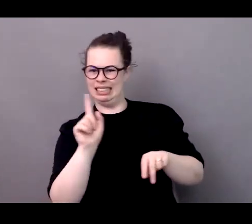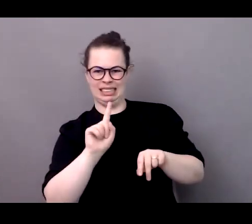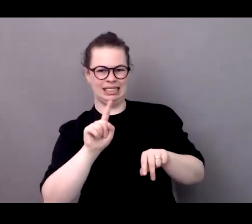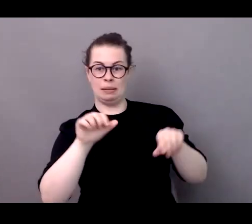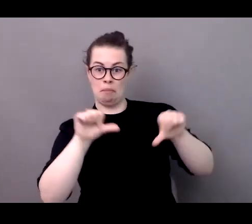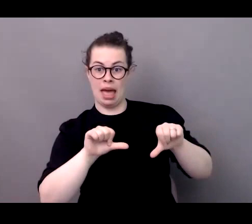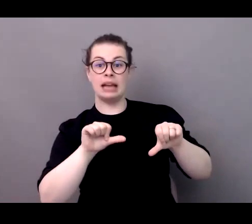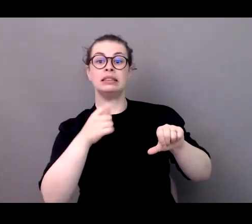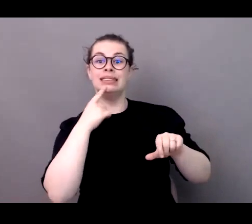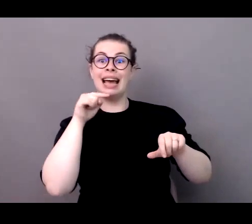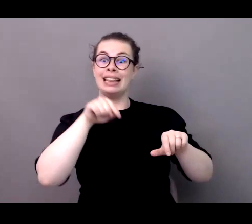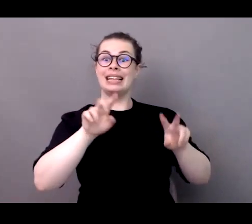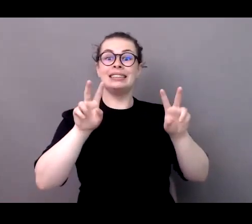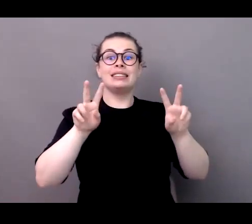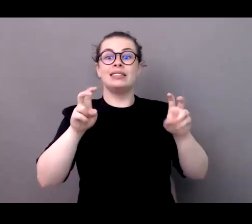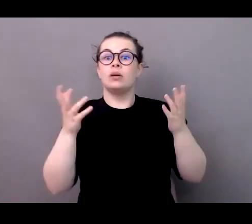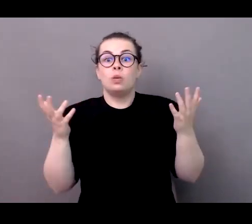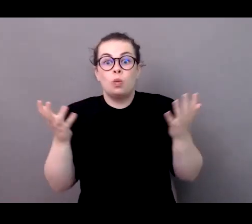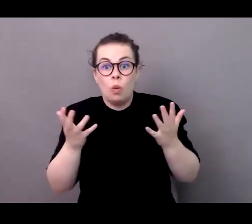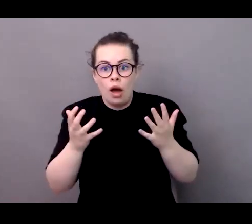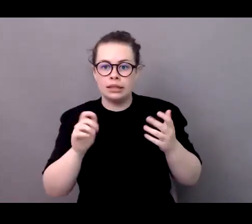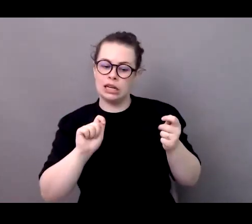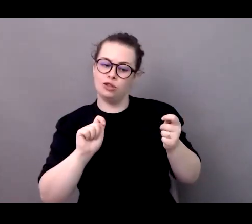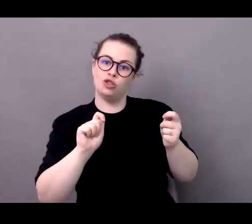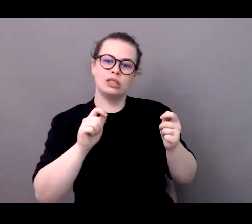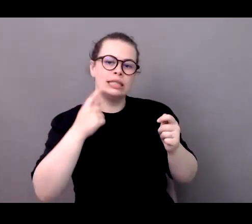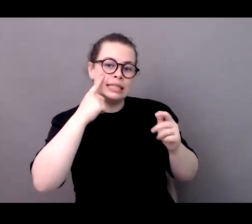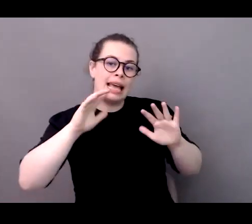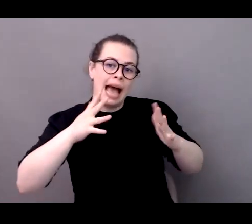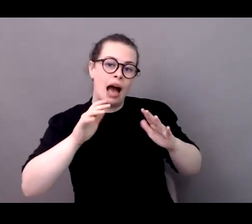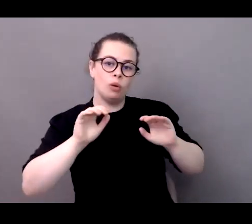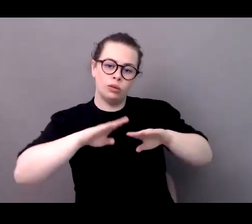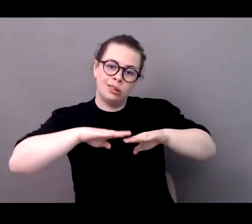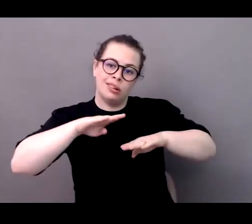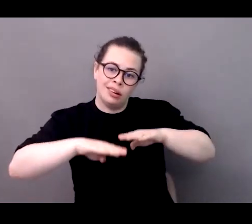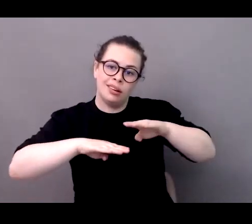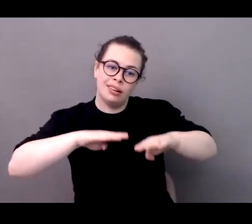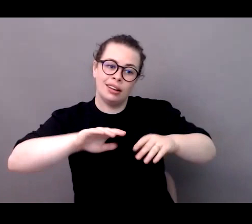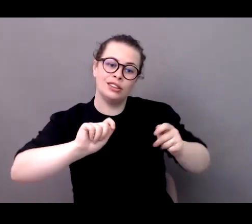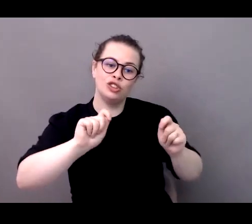that are currently in place to the progressive accessible worlds that we all want to see.